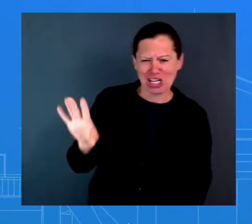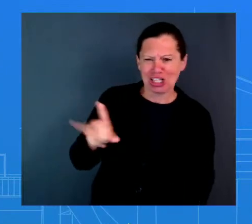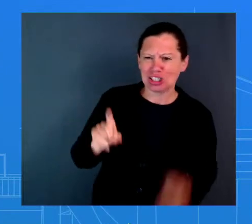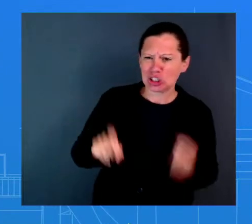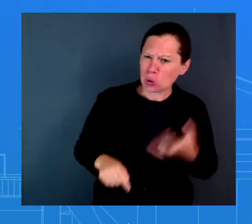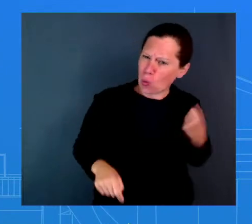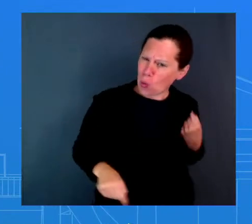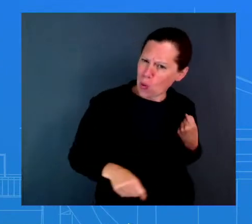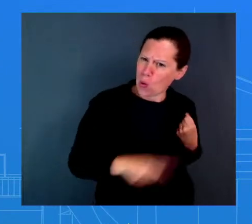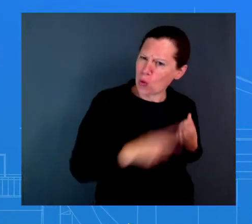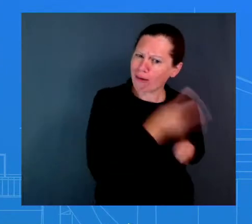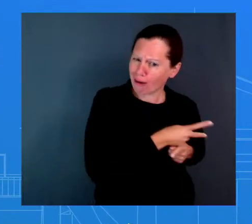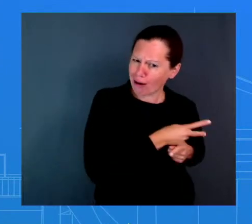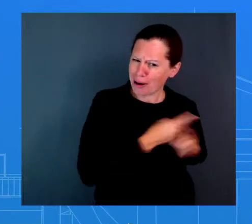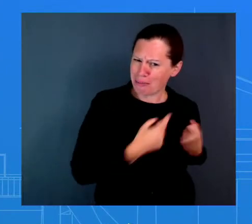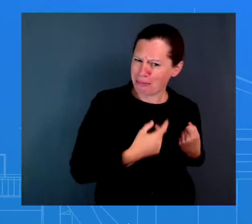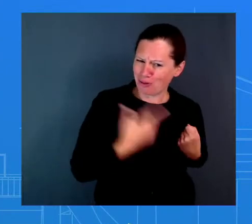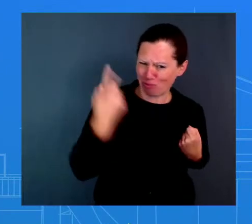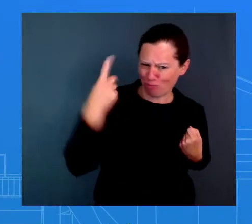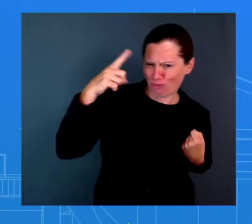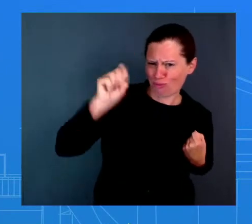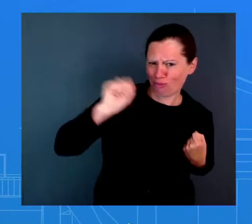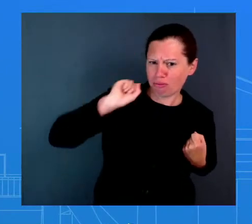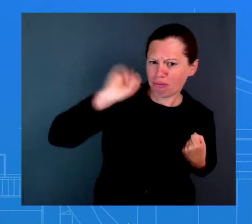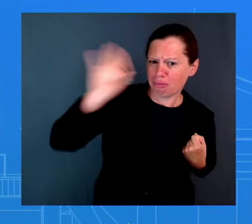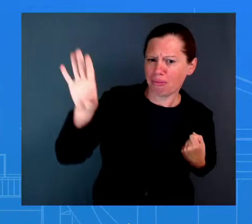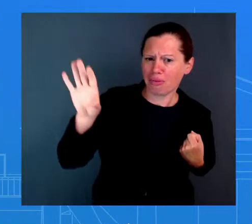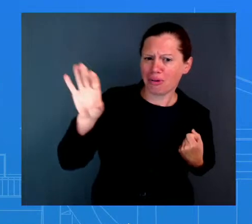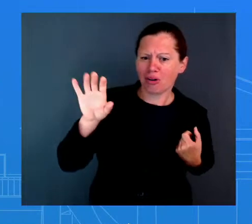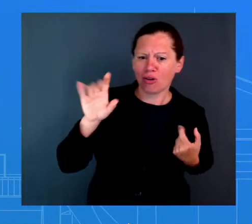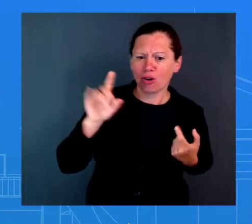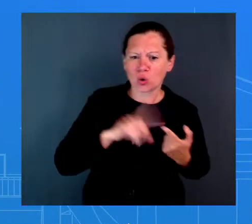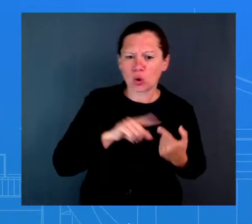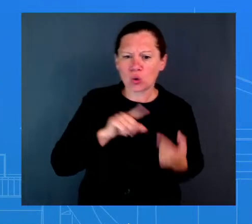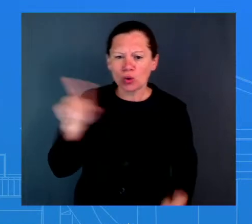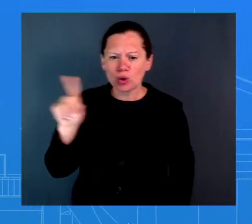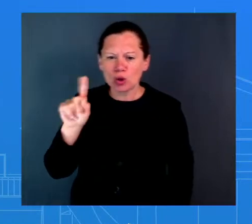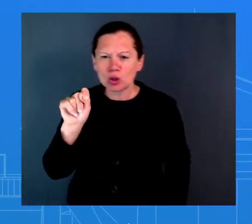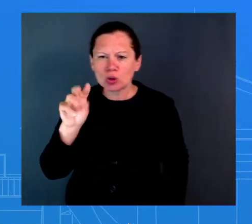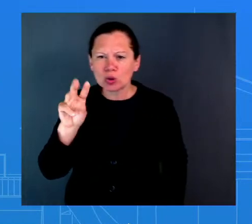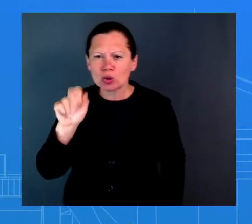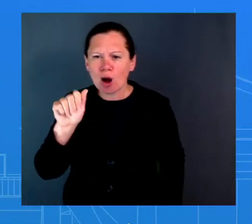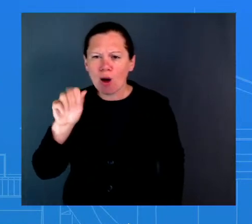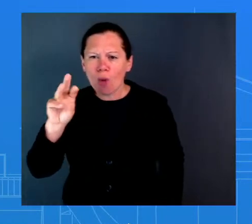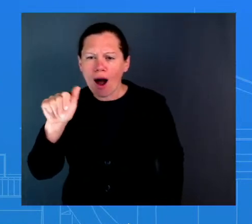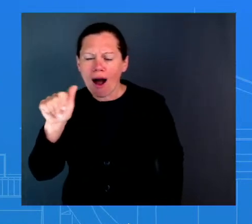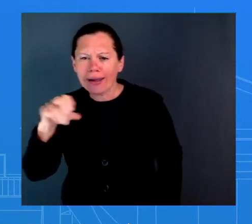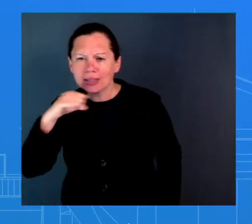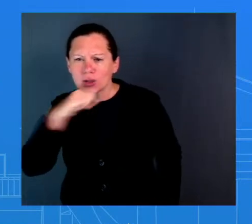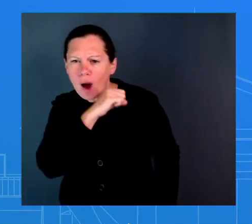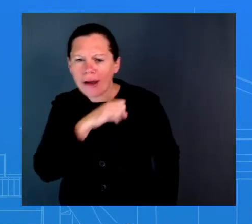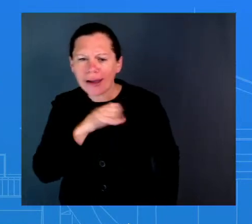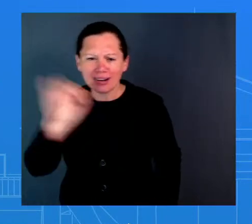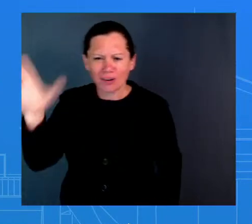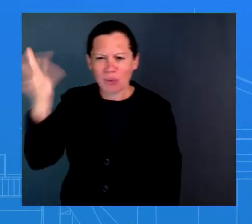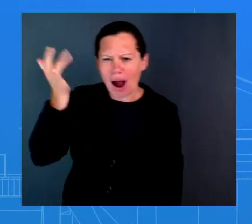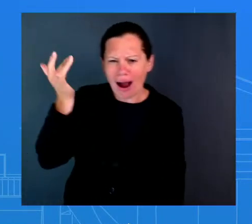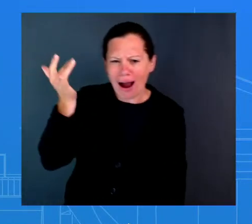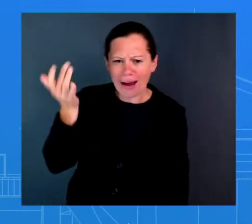Can you unpack that for us in terms of what the store of weapons that are available, the weapons that can be produced,